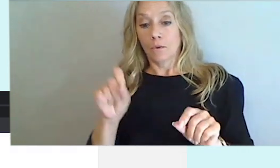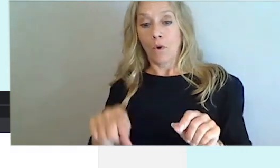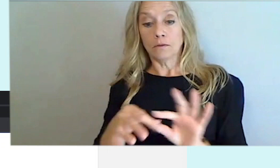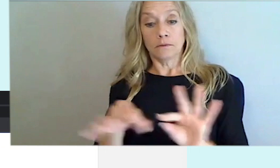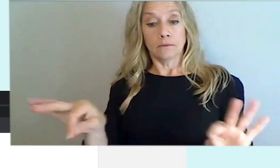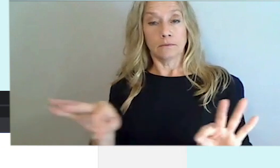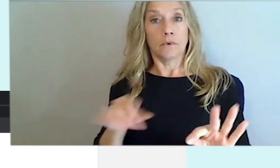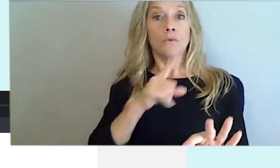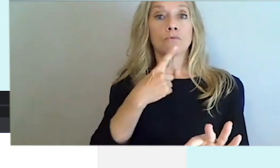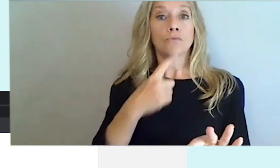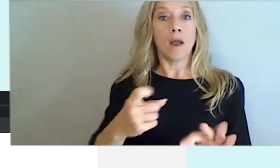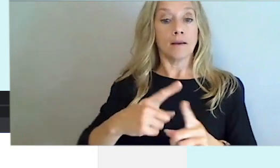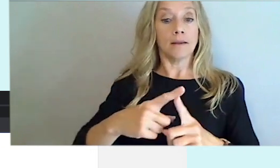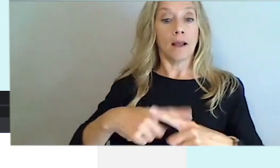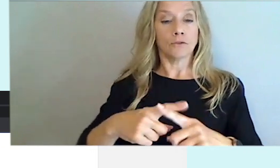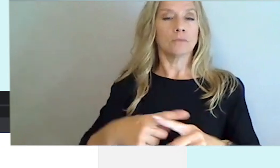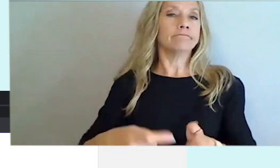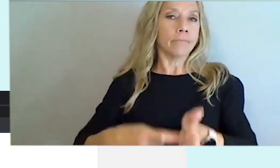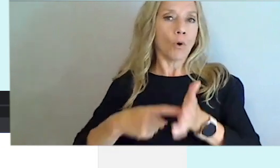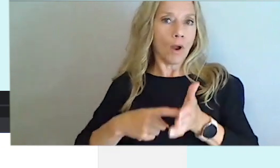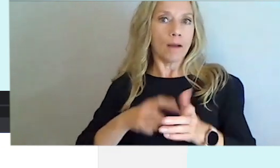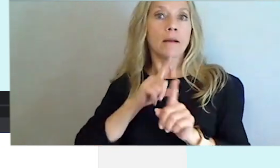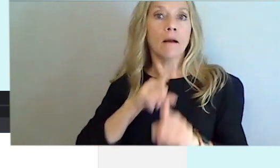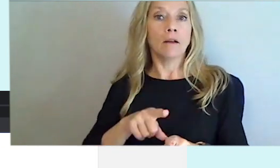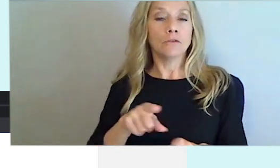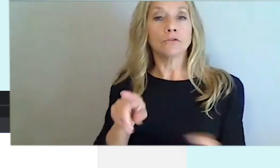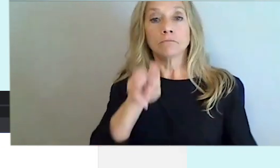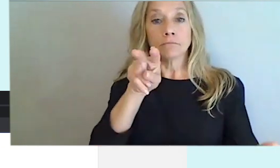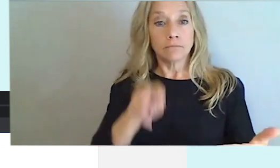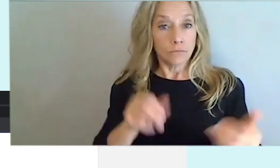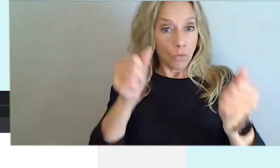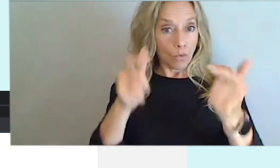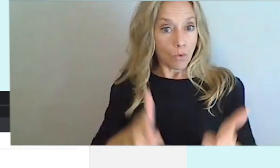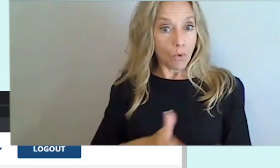Once all information is correct, click next. Once Lucy's